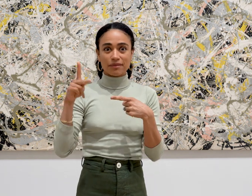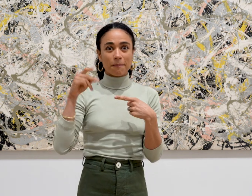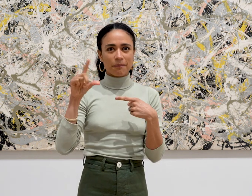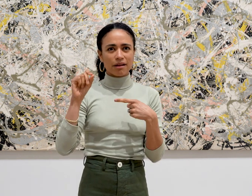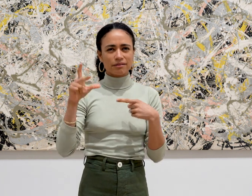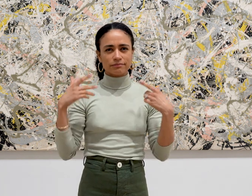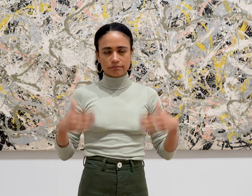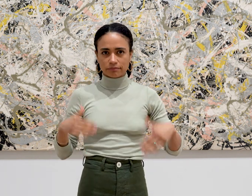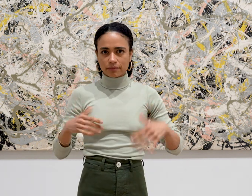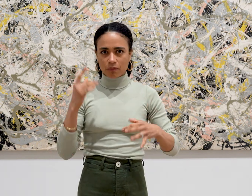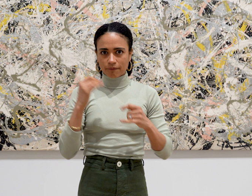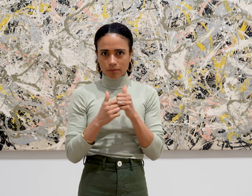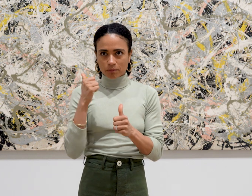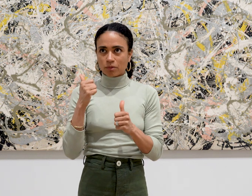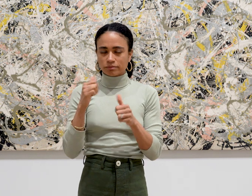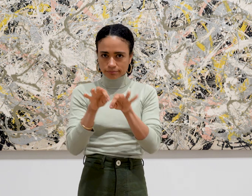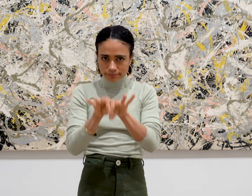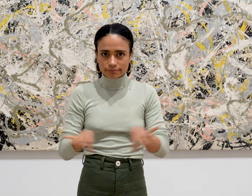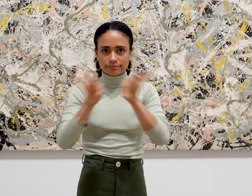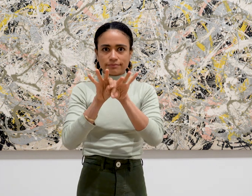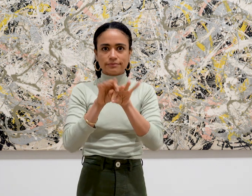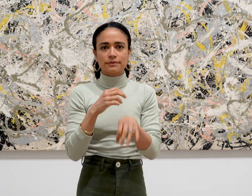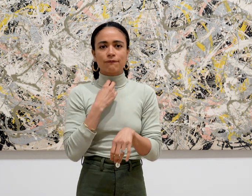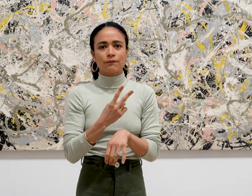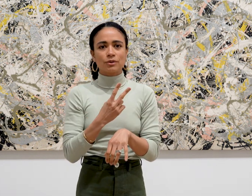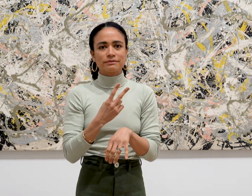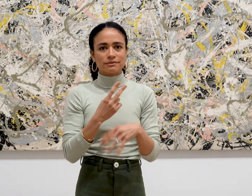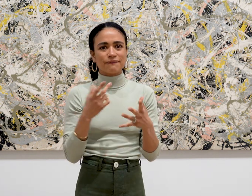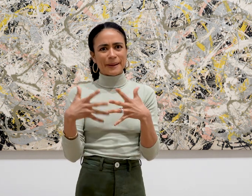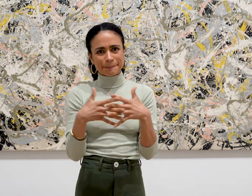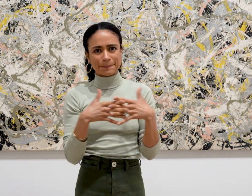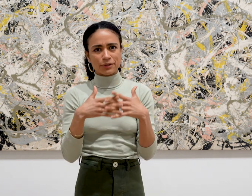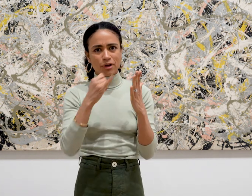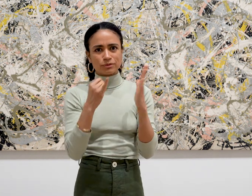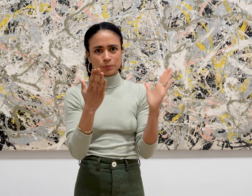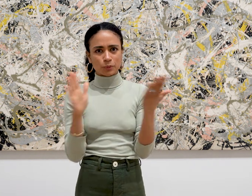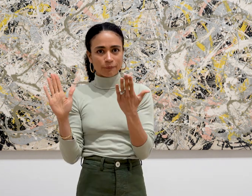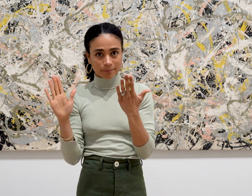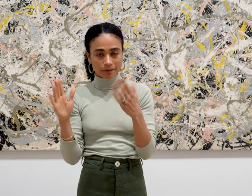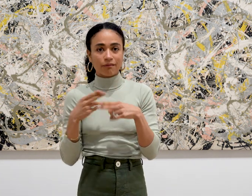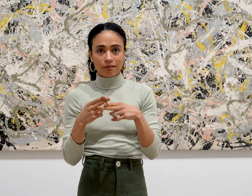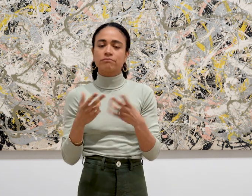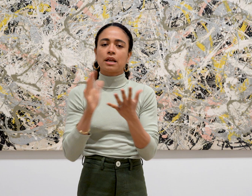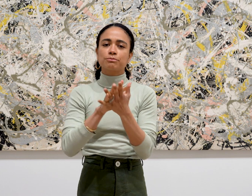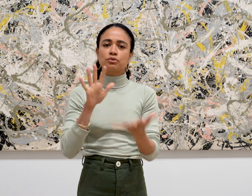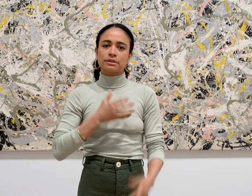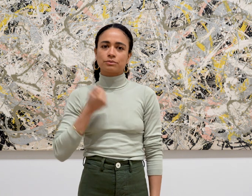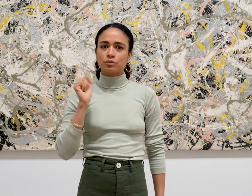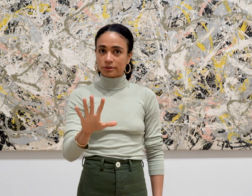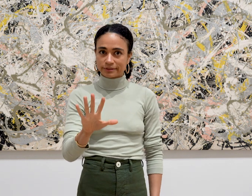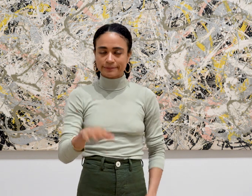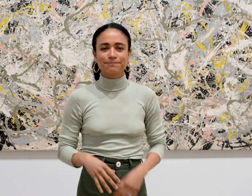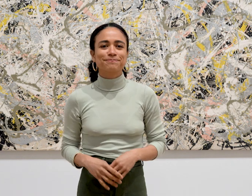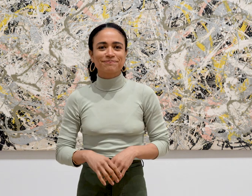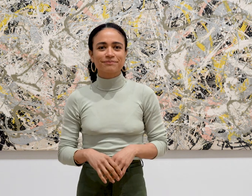Pollock is one of the most important voices of the American art movement Abstract Expressionism.